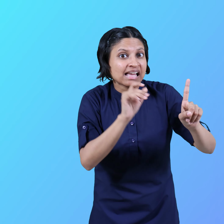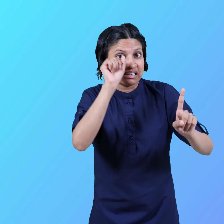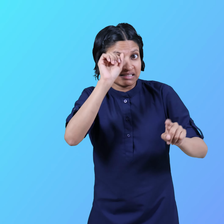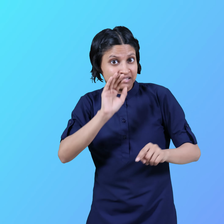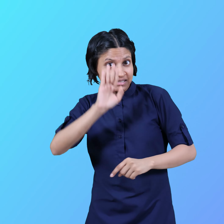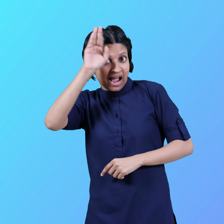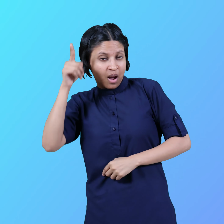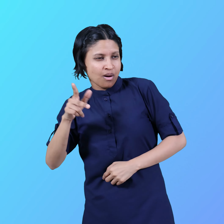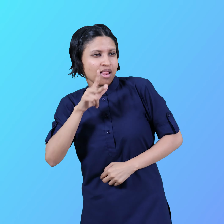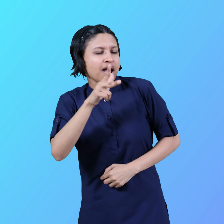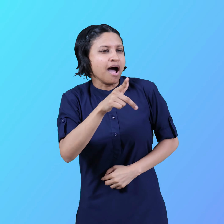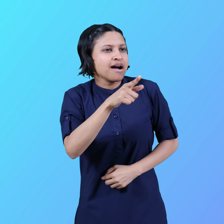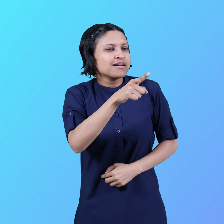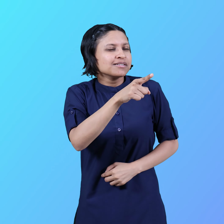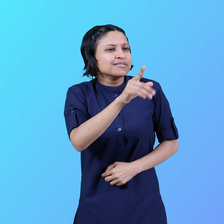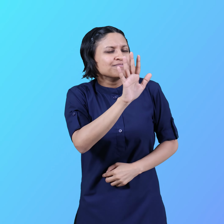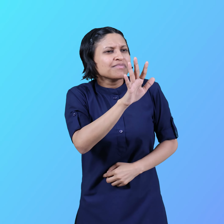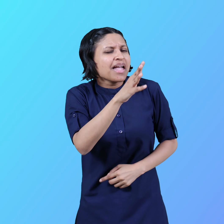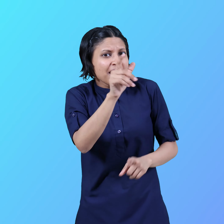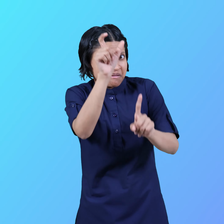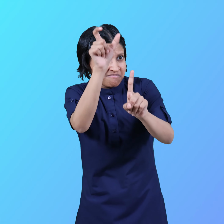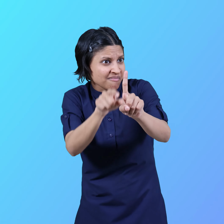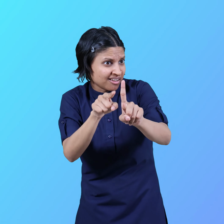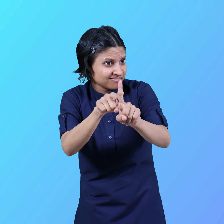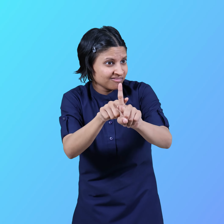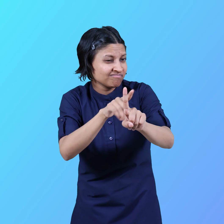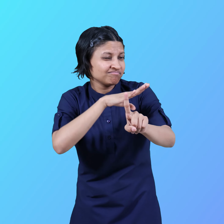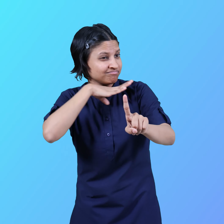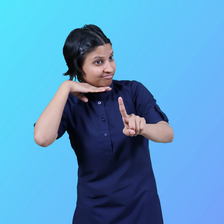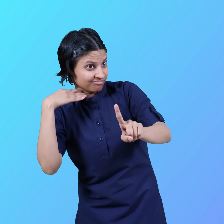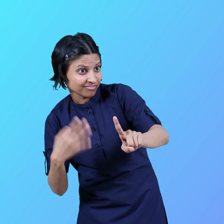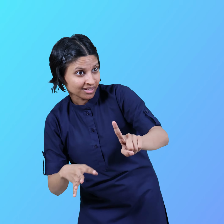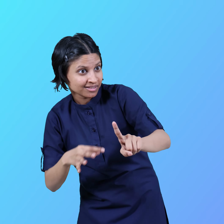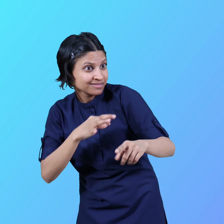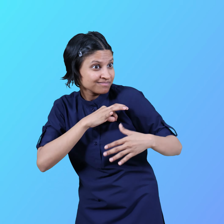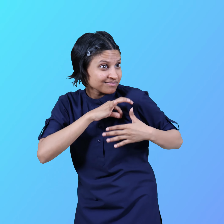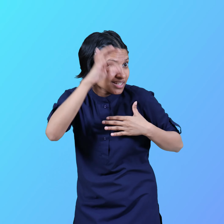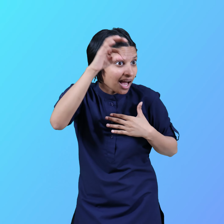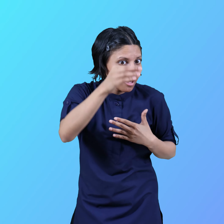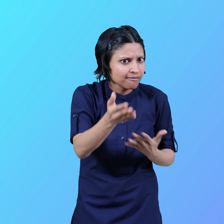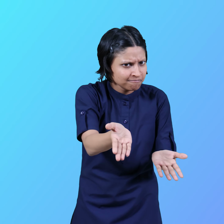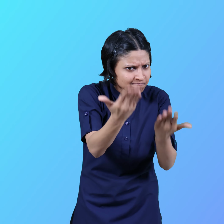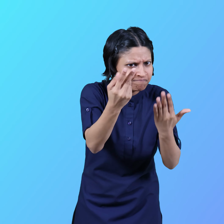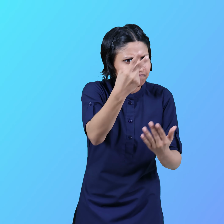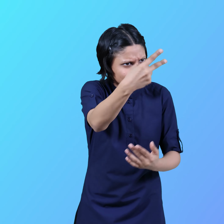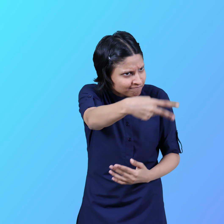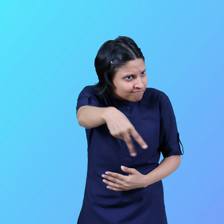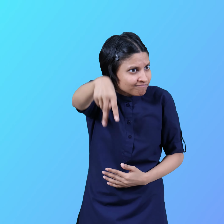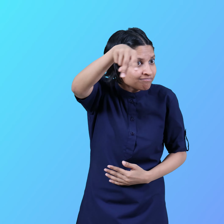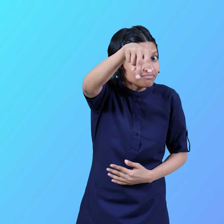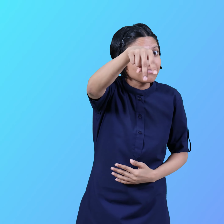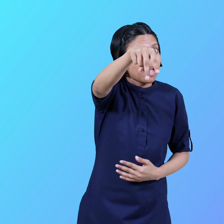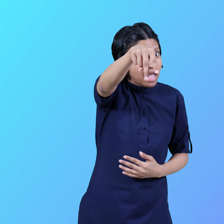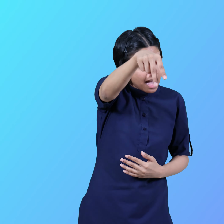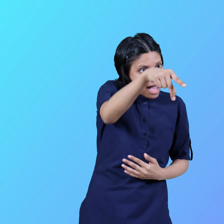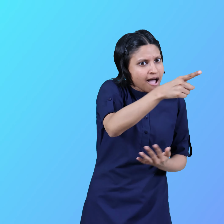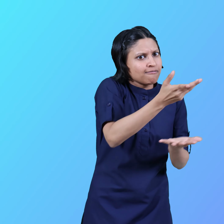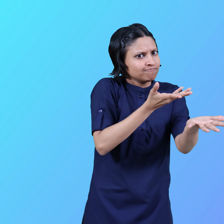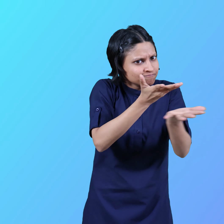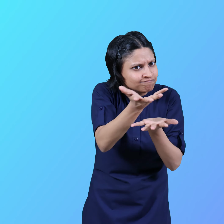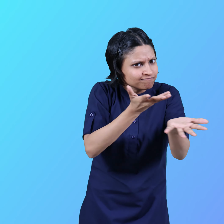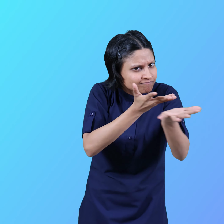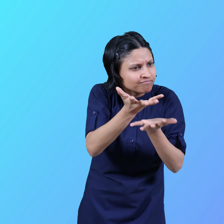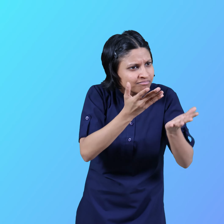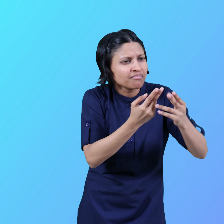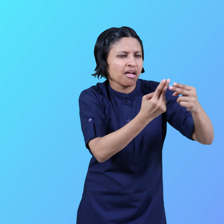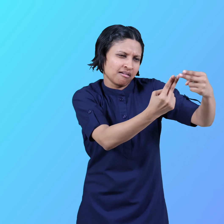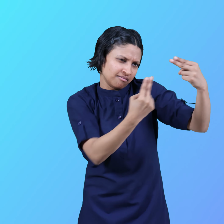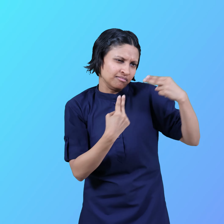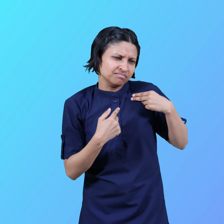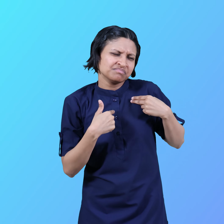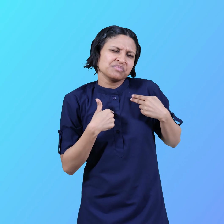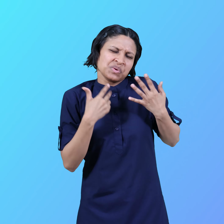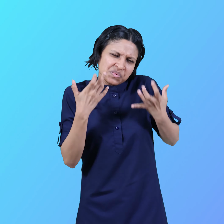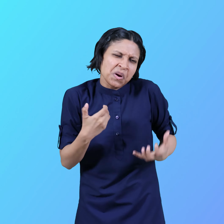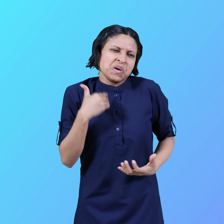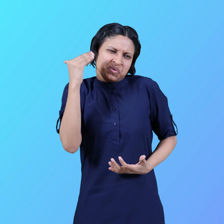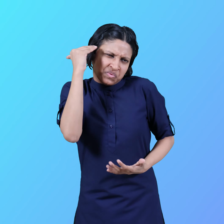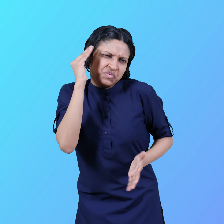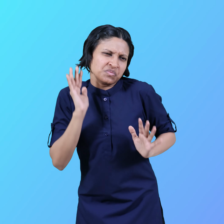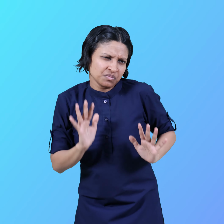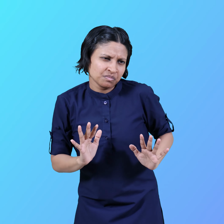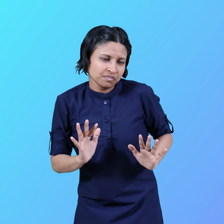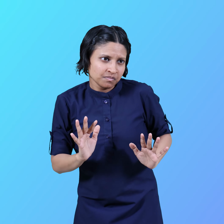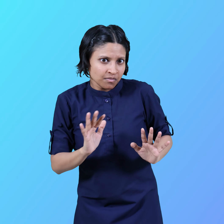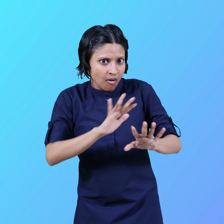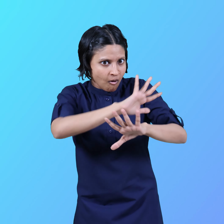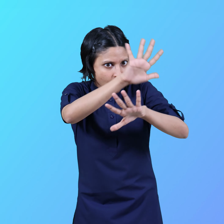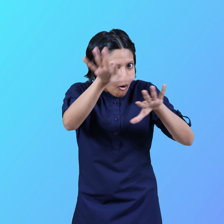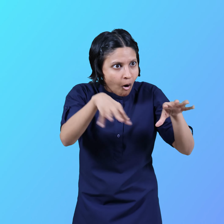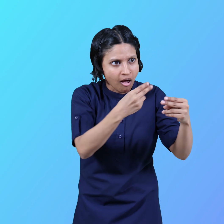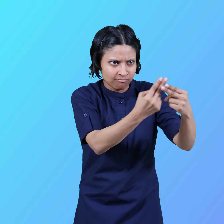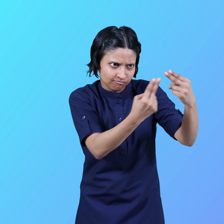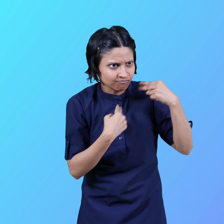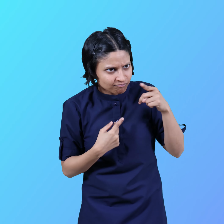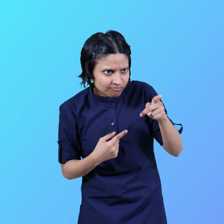He said to her, “I want you to contact a ghost to find out what will happen to me. Call up for me the ghost of the person I name.”